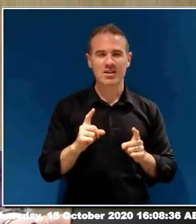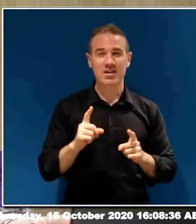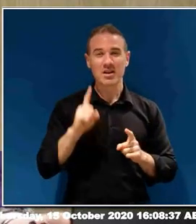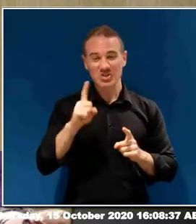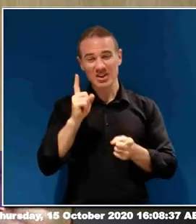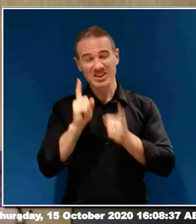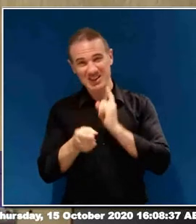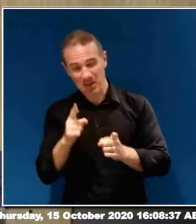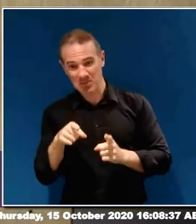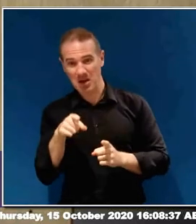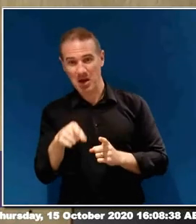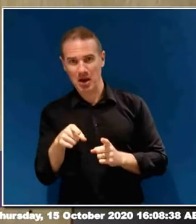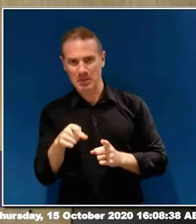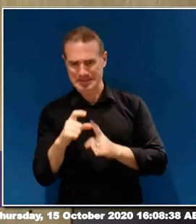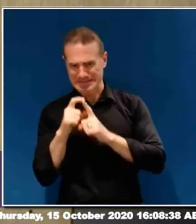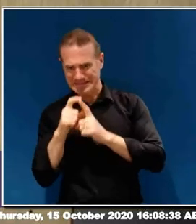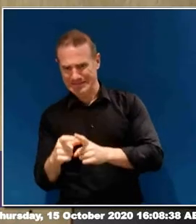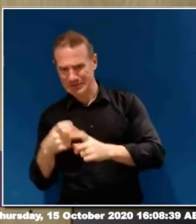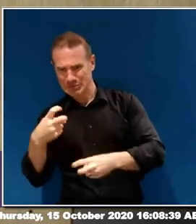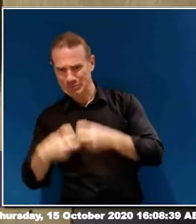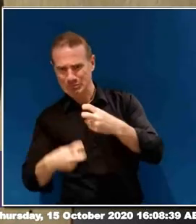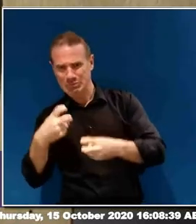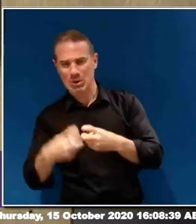And they're hard.